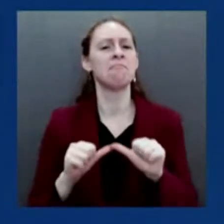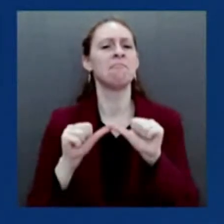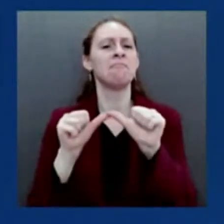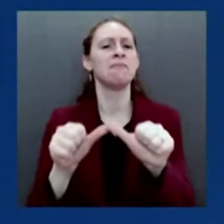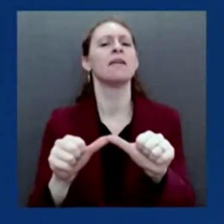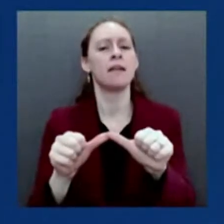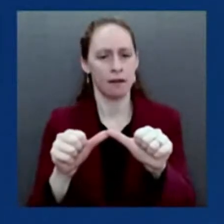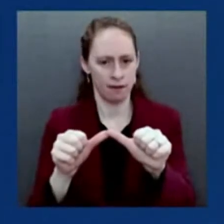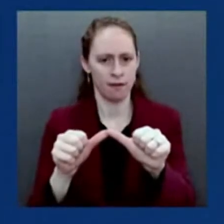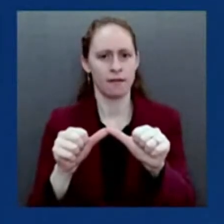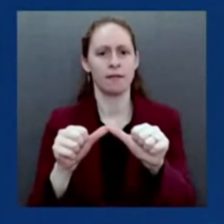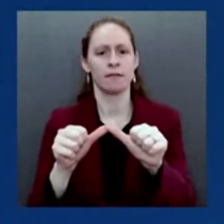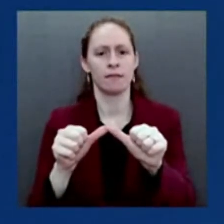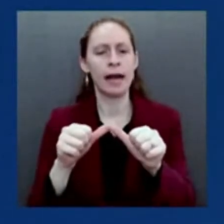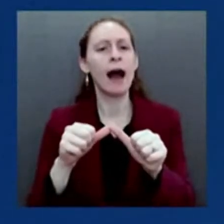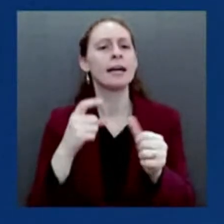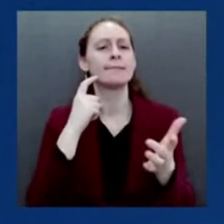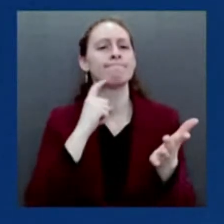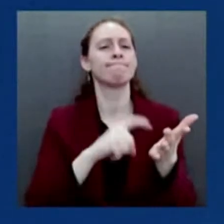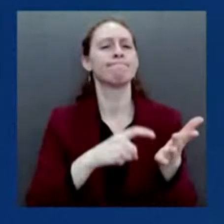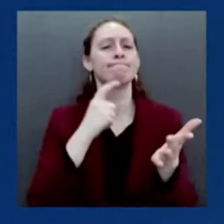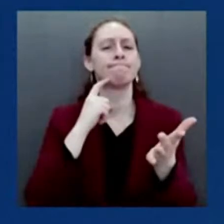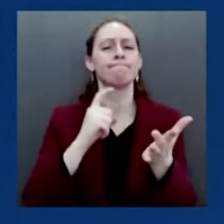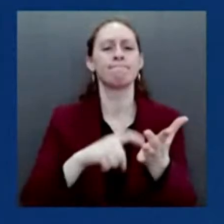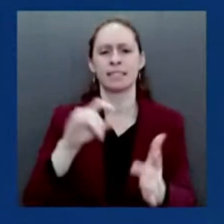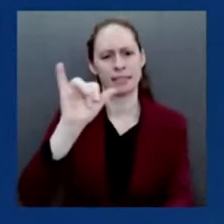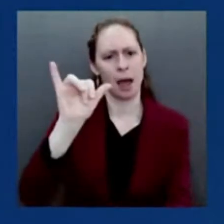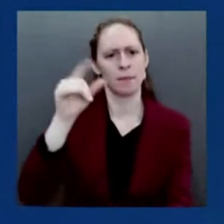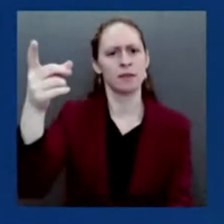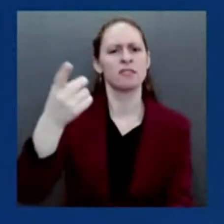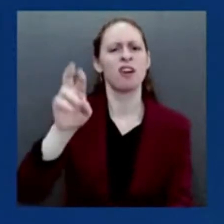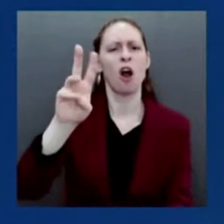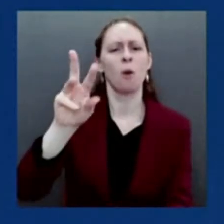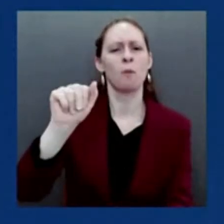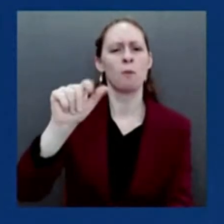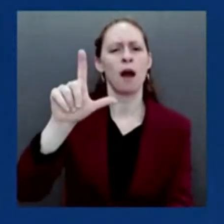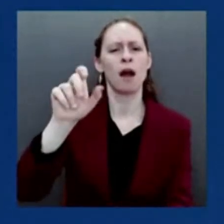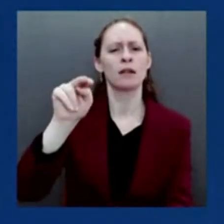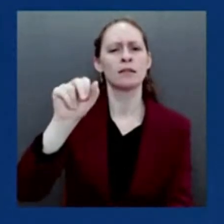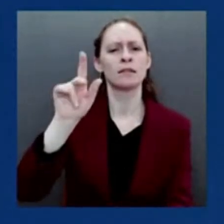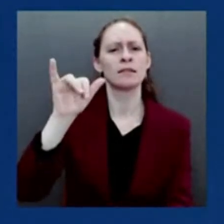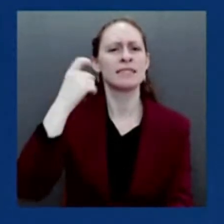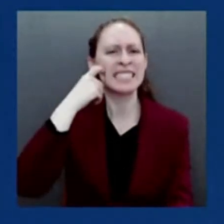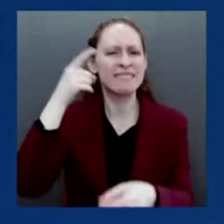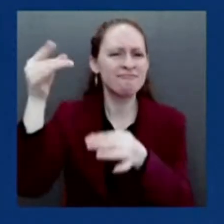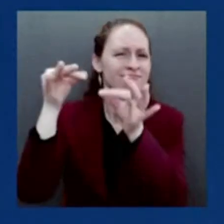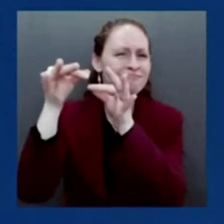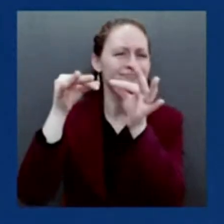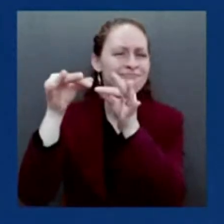EVEN WITH OMICRON, IT APPEARS AS OF THE DATE AT THAT DR. WILENSKY JUST SHOWED FROM THE